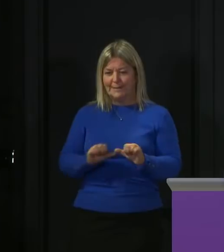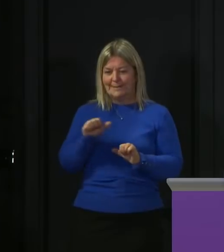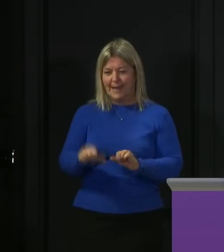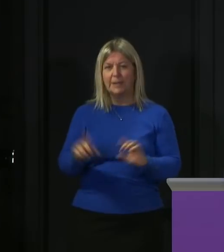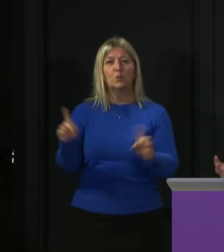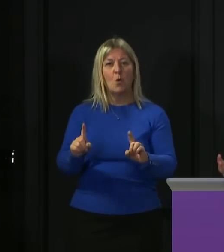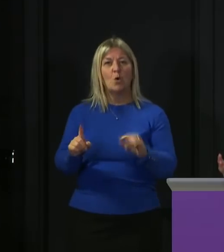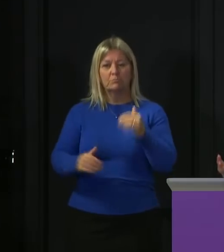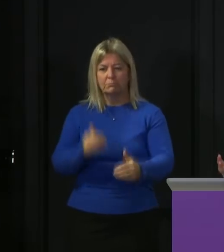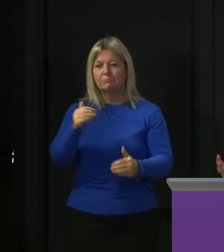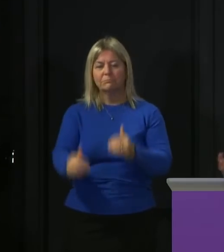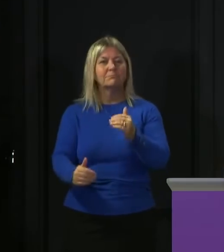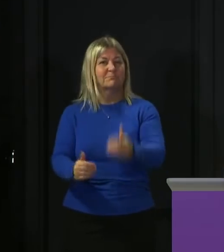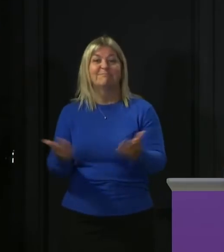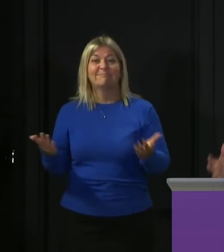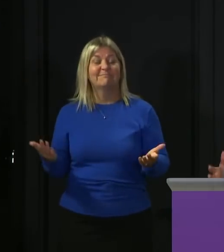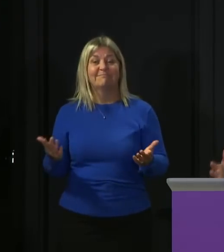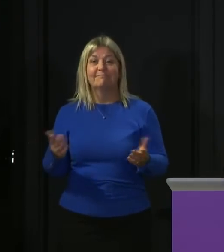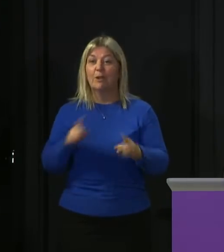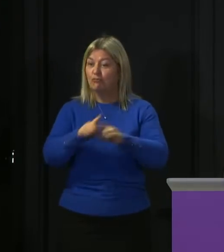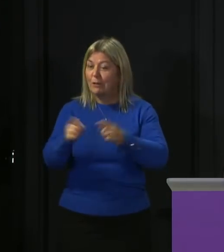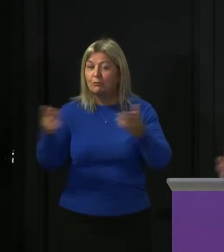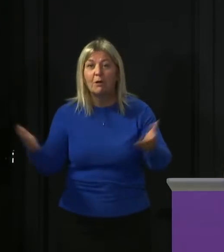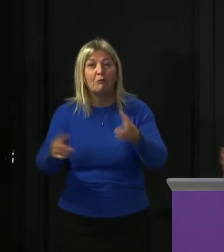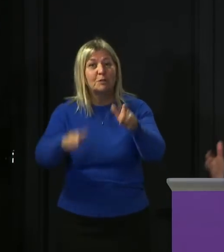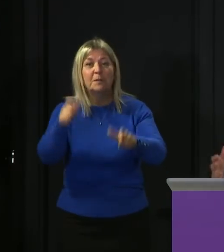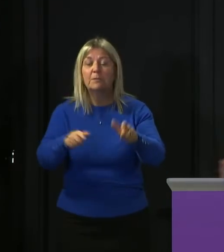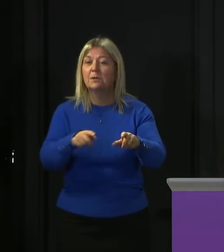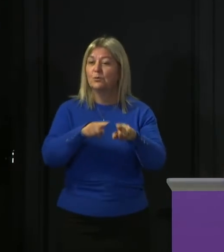and then encouraging people, and explaining to people why certain things are important, and